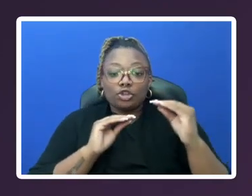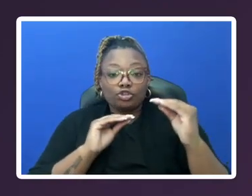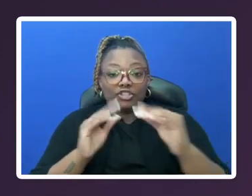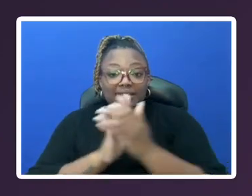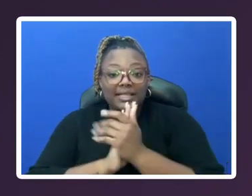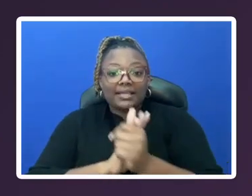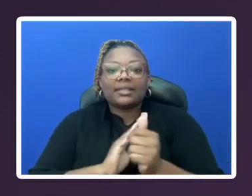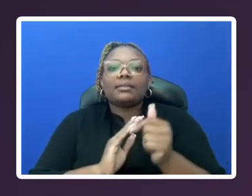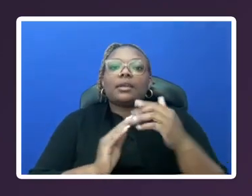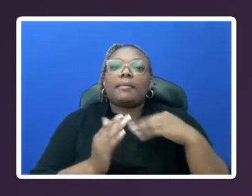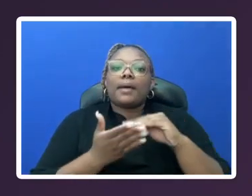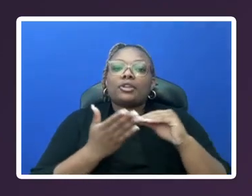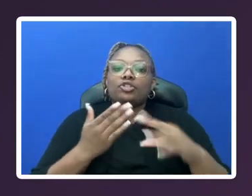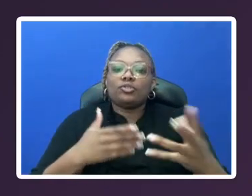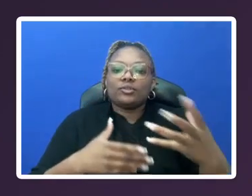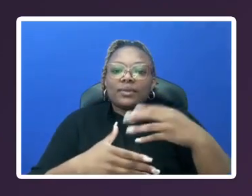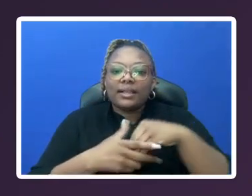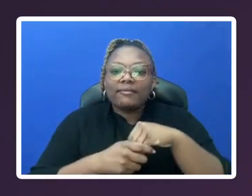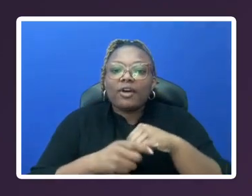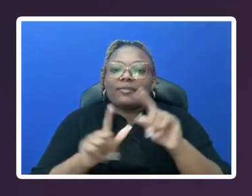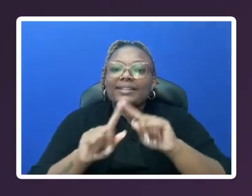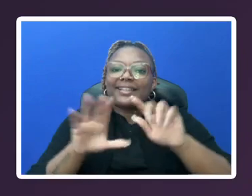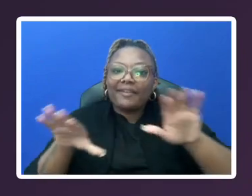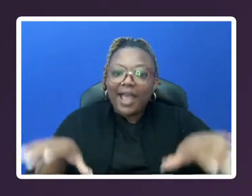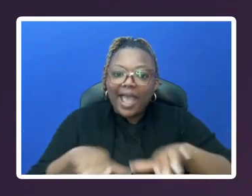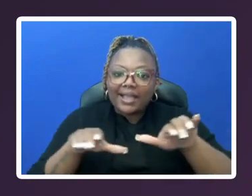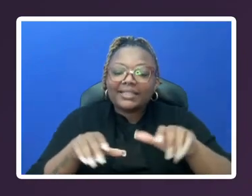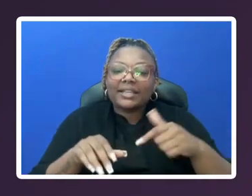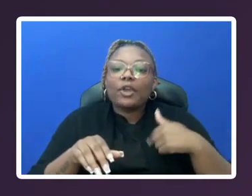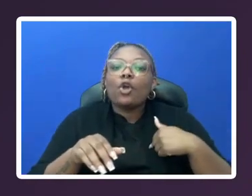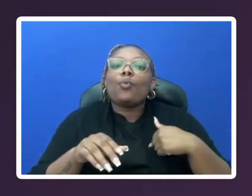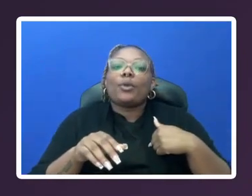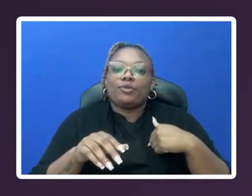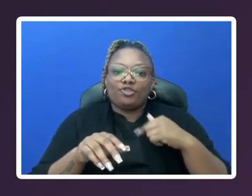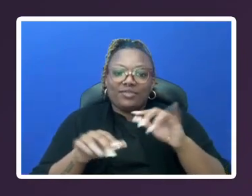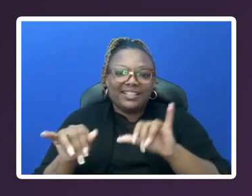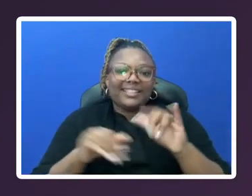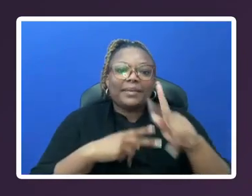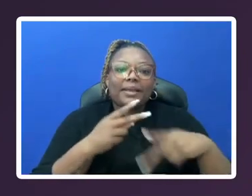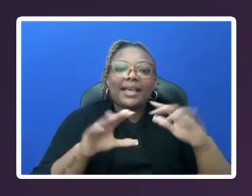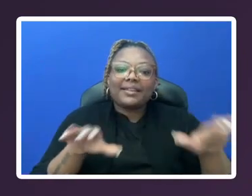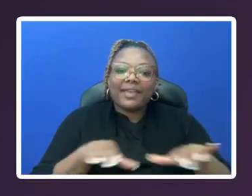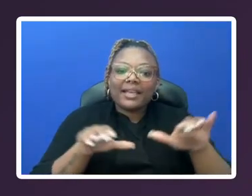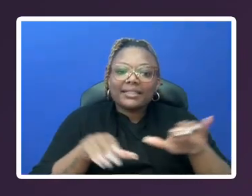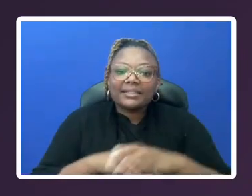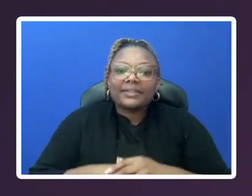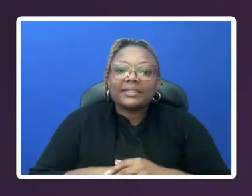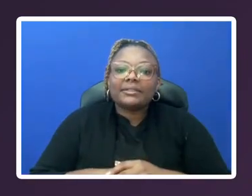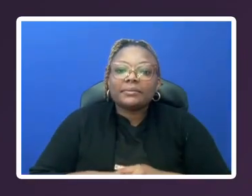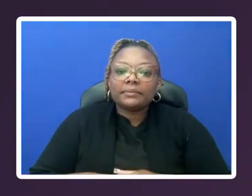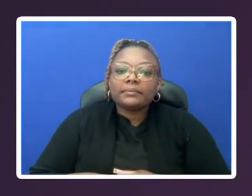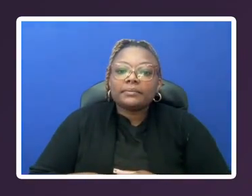wonder activities. Today we'll do a variation of this activity as a hear, think, wonder. Eden,